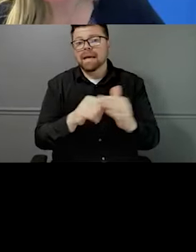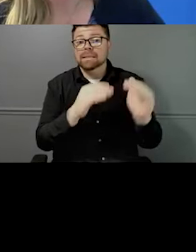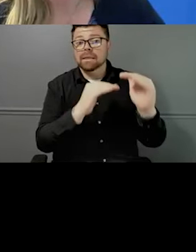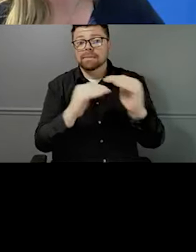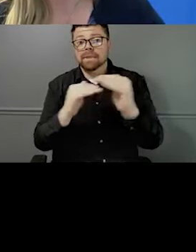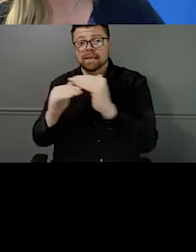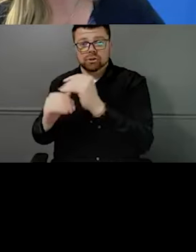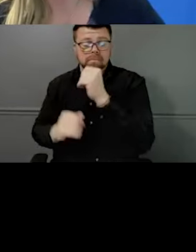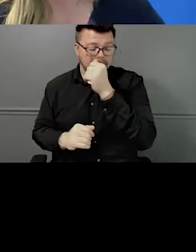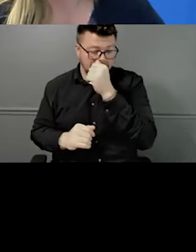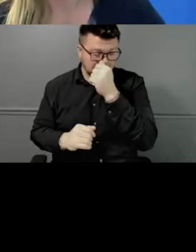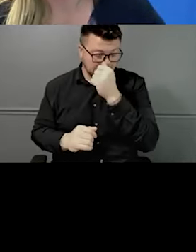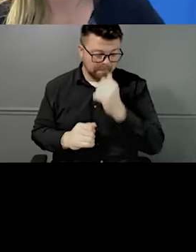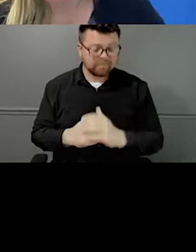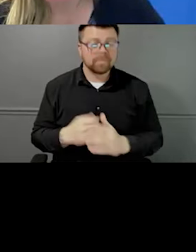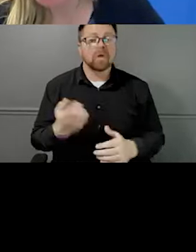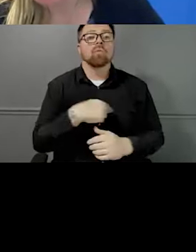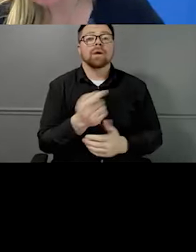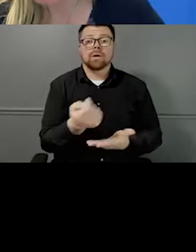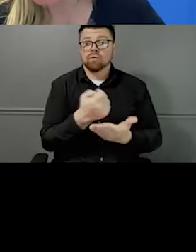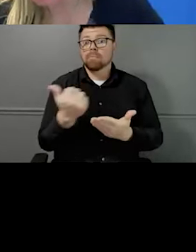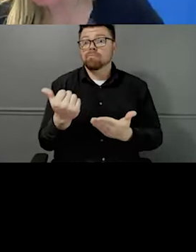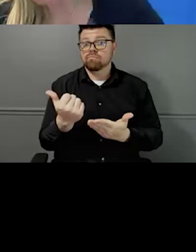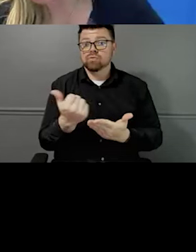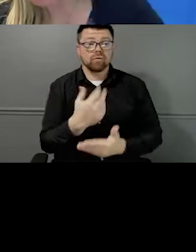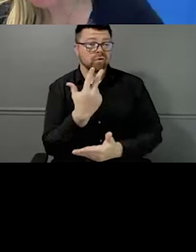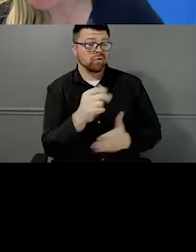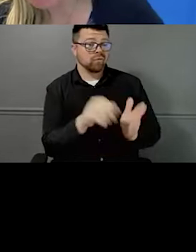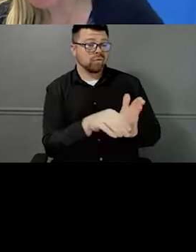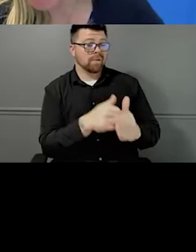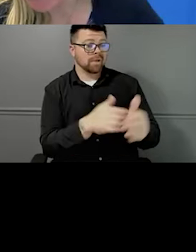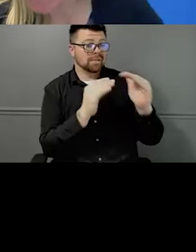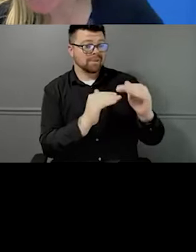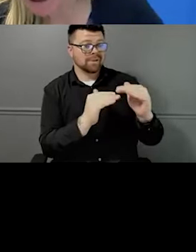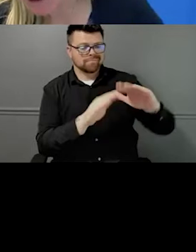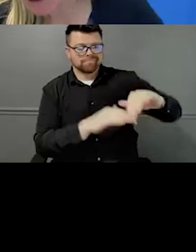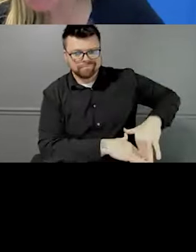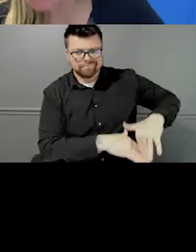We have removed the three-page limitation from the biographical sketch.